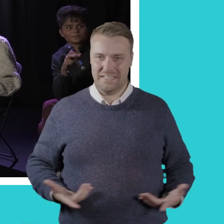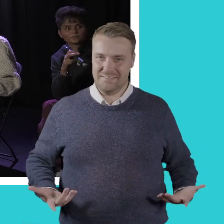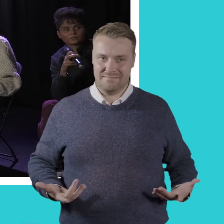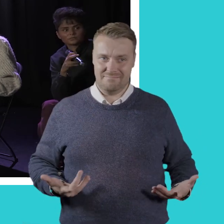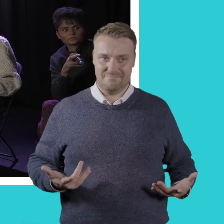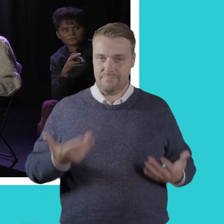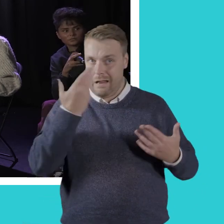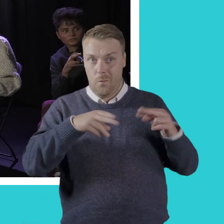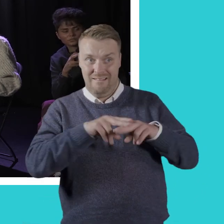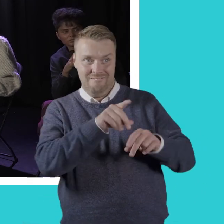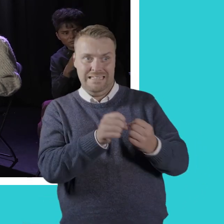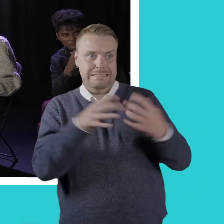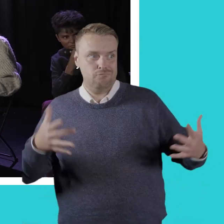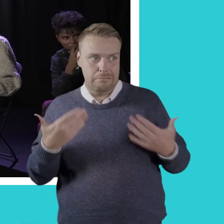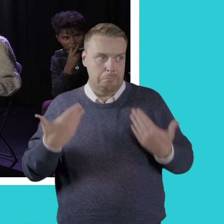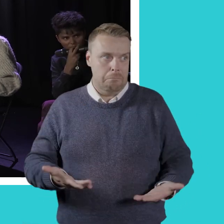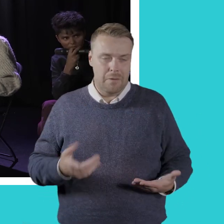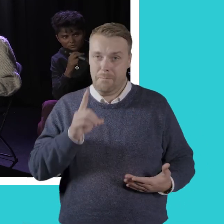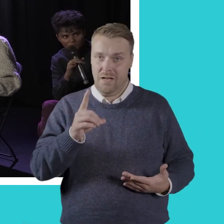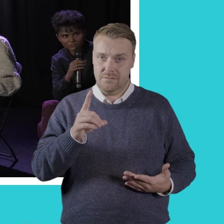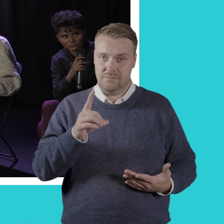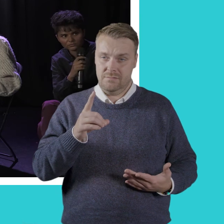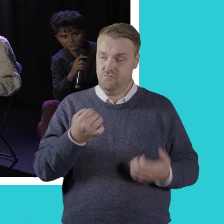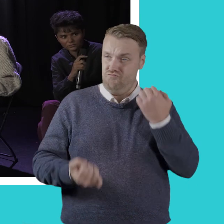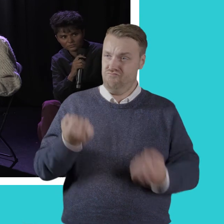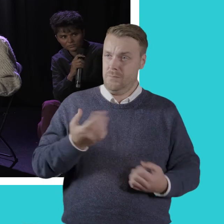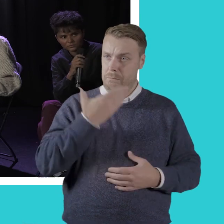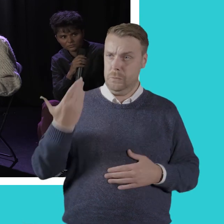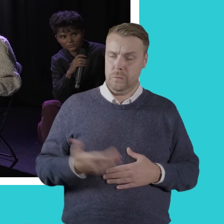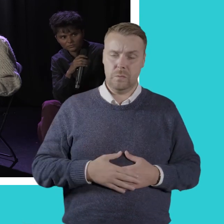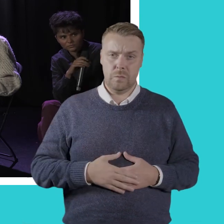I think that there's too much there's too much injustice ingrained in in the system.